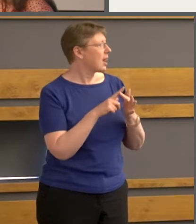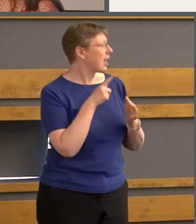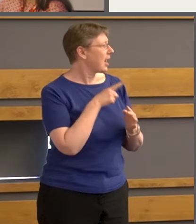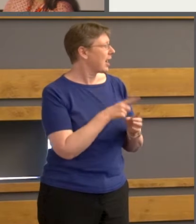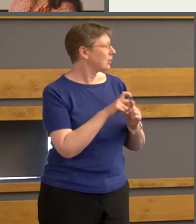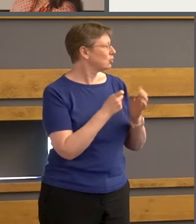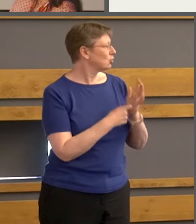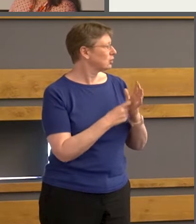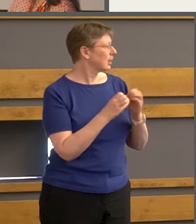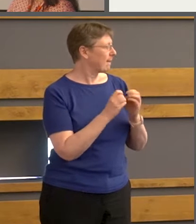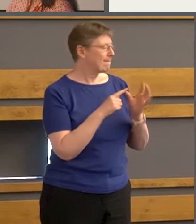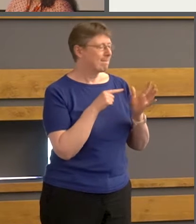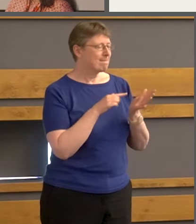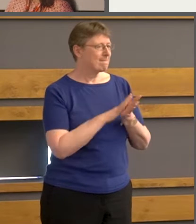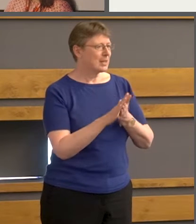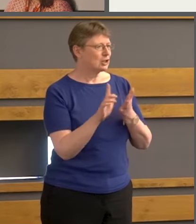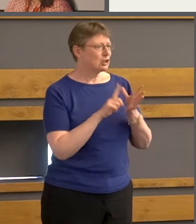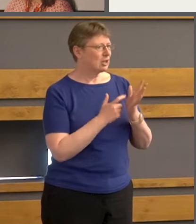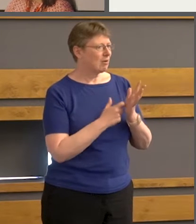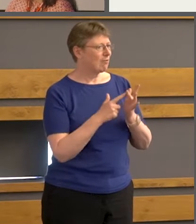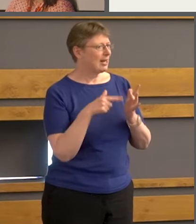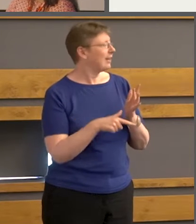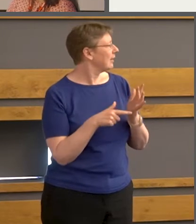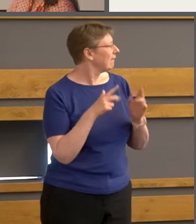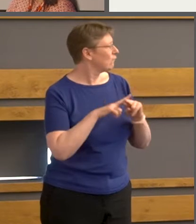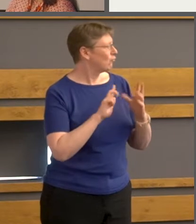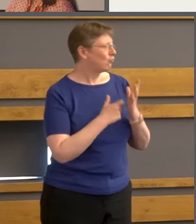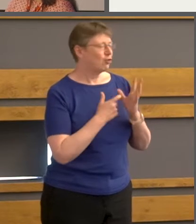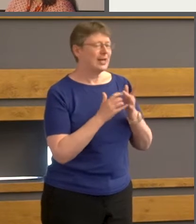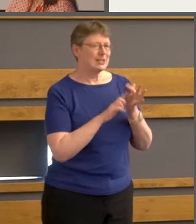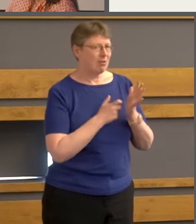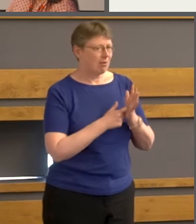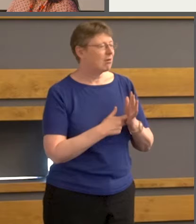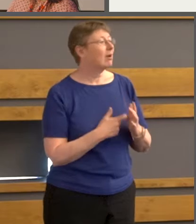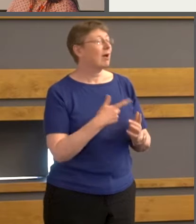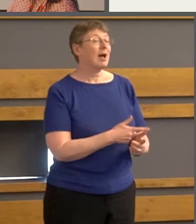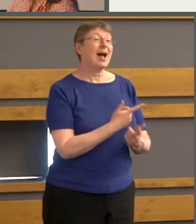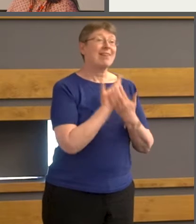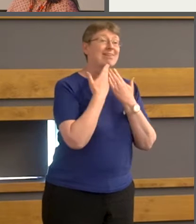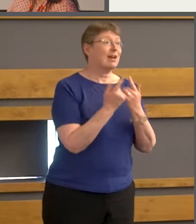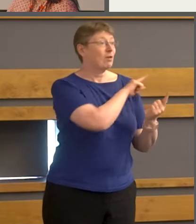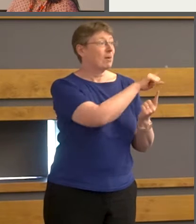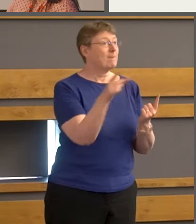And also to thank all of you so much for coming along to find out about what important conversations